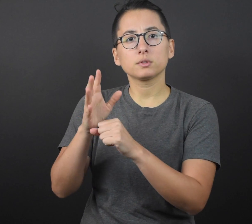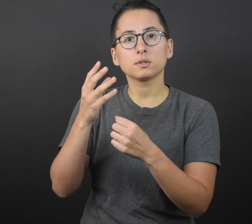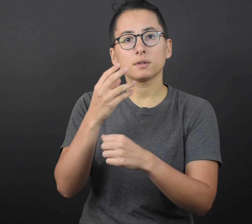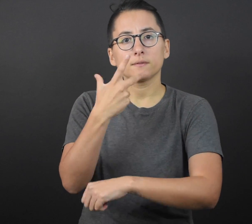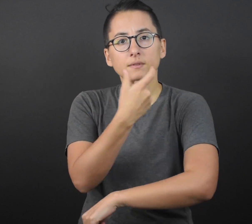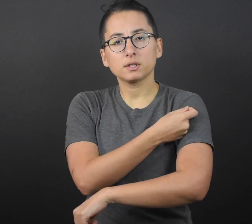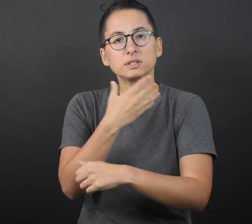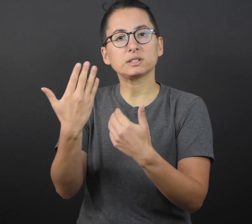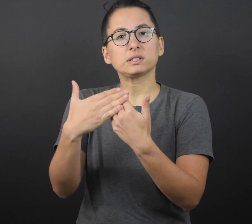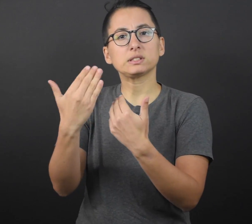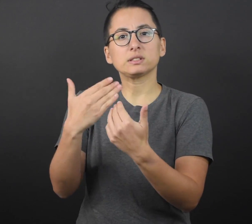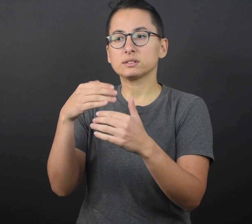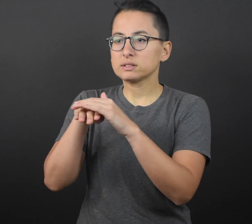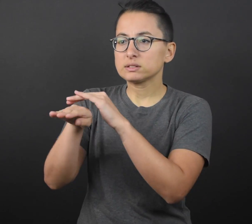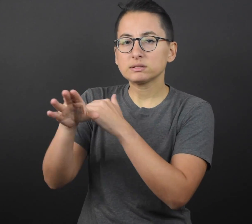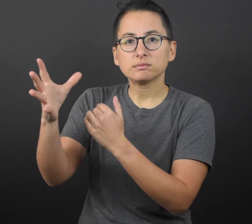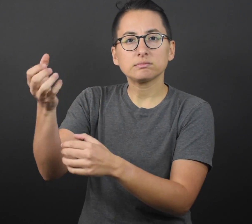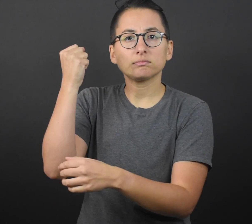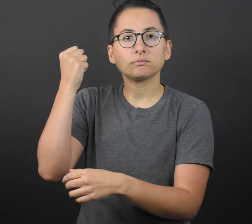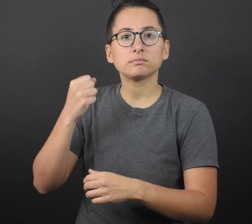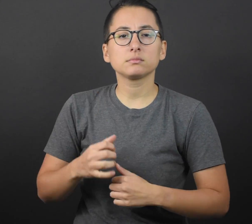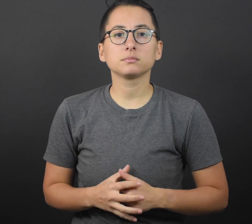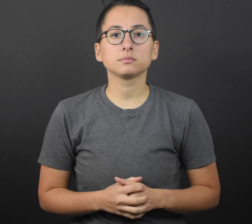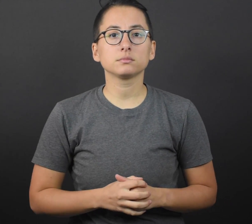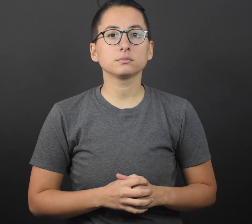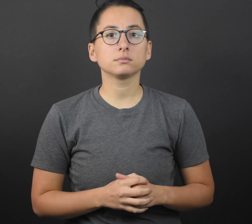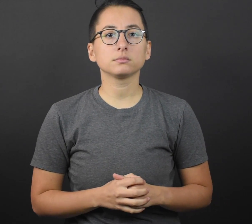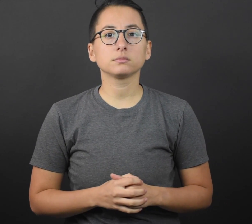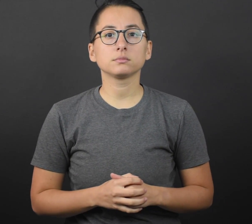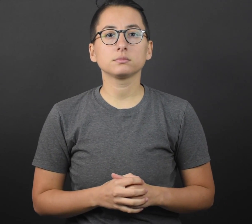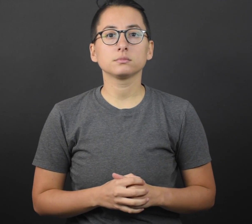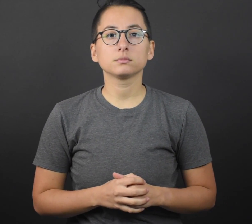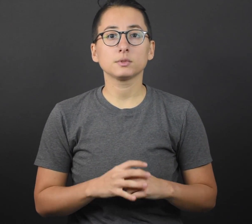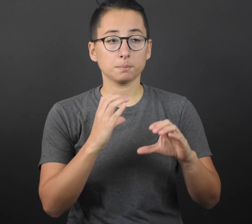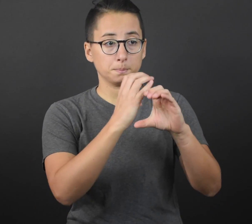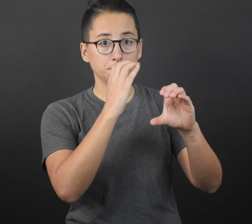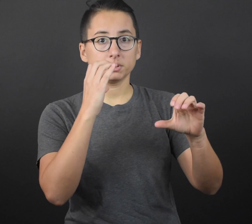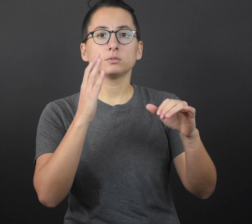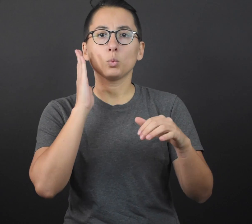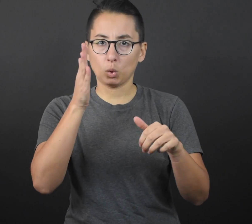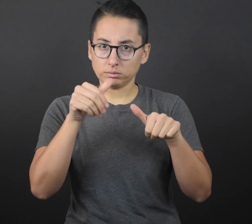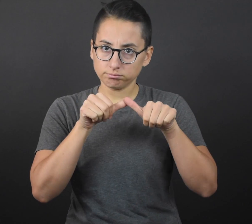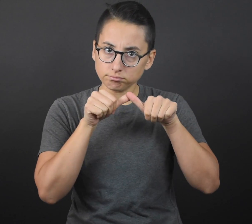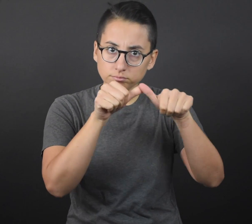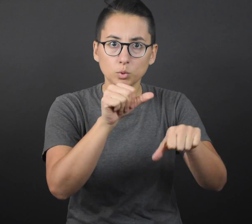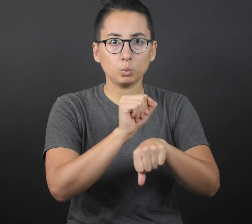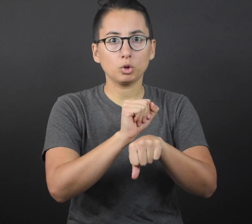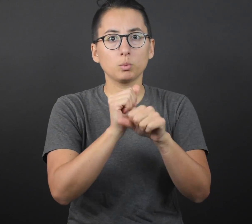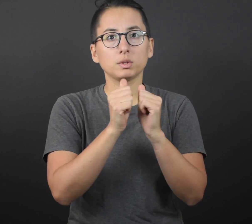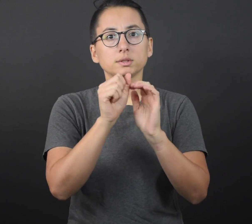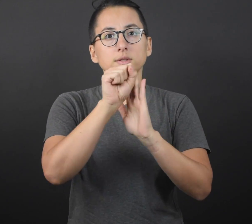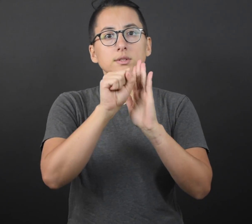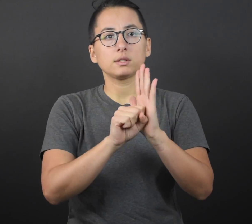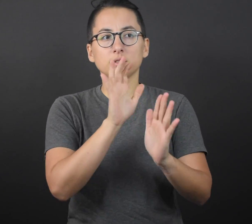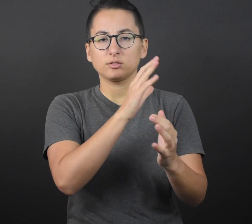as convenient and accessible as possible. The buses will also continue to augment the state’s